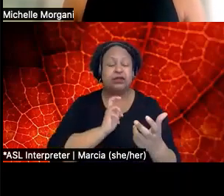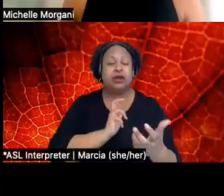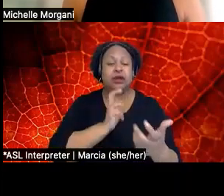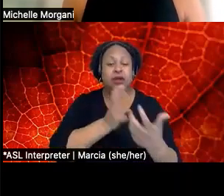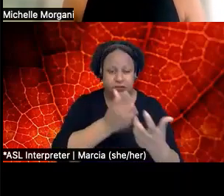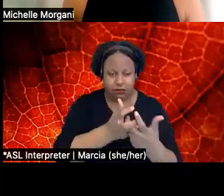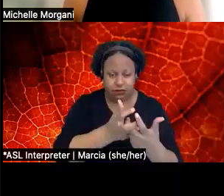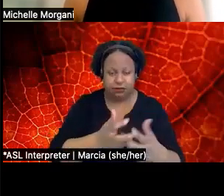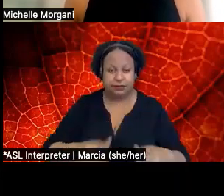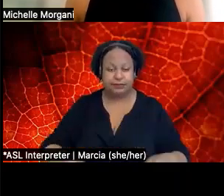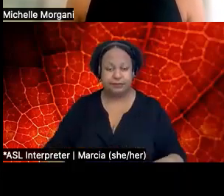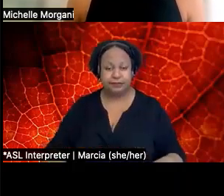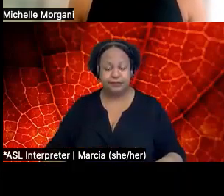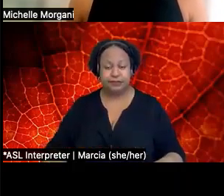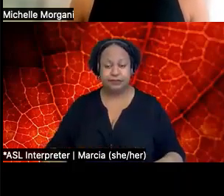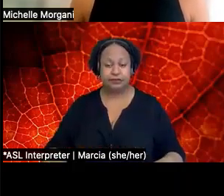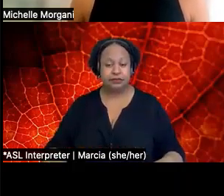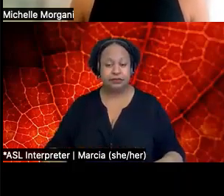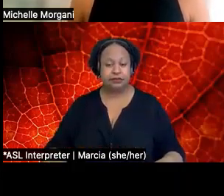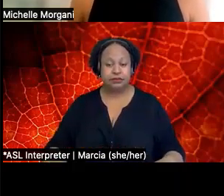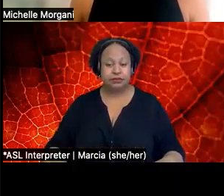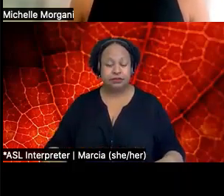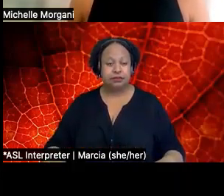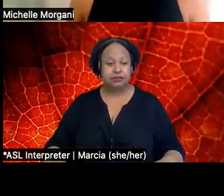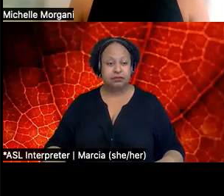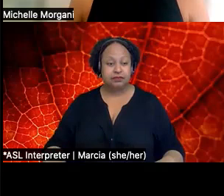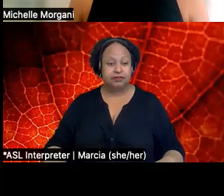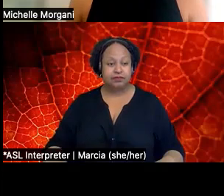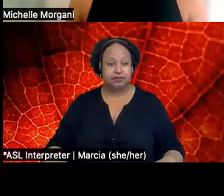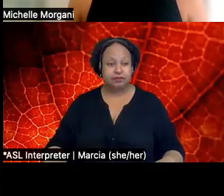And that is going to be the live scribe echo pen.